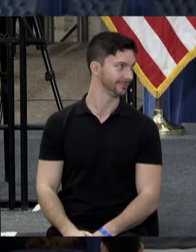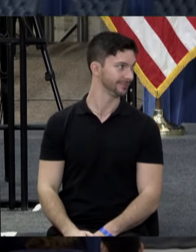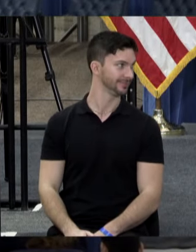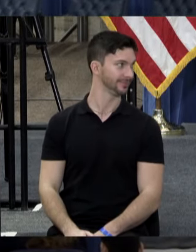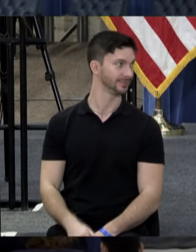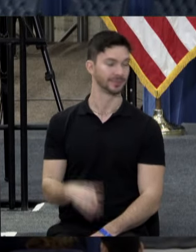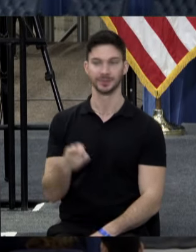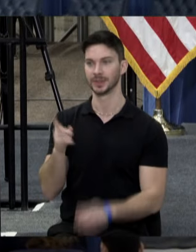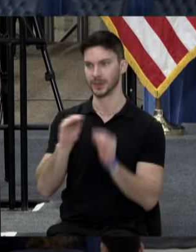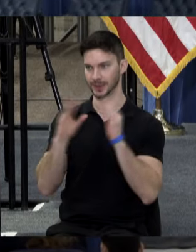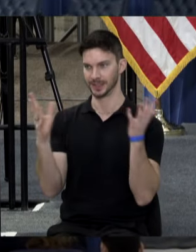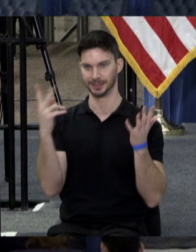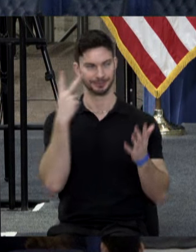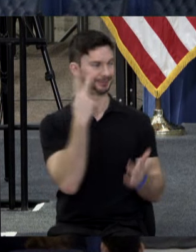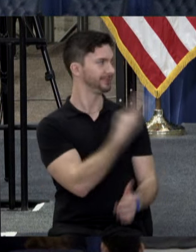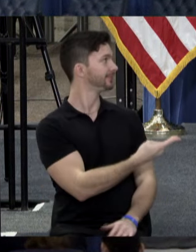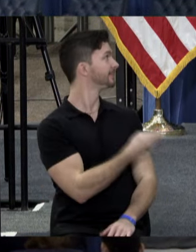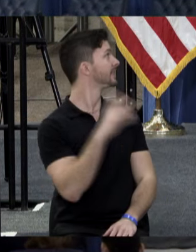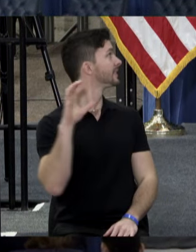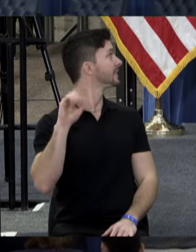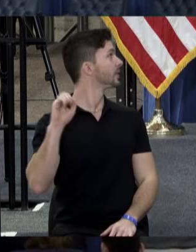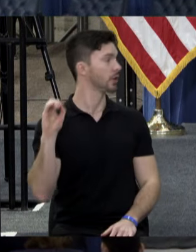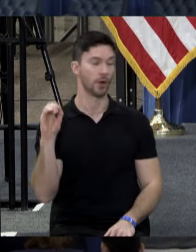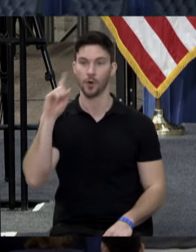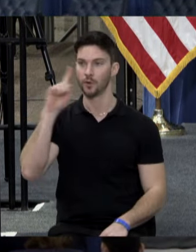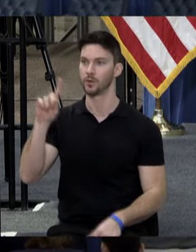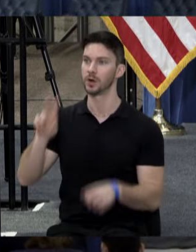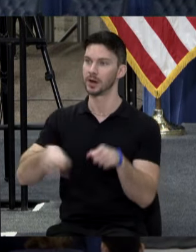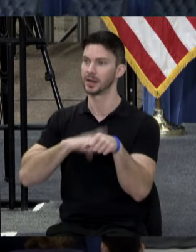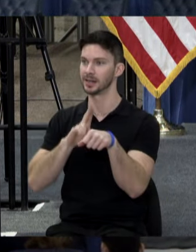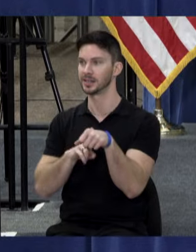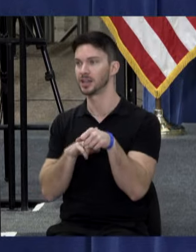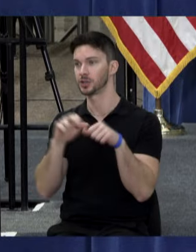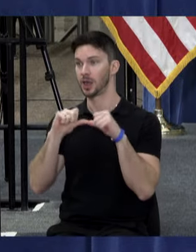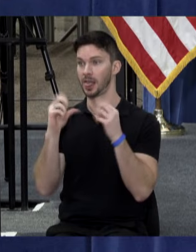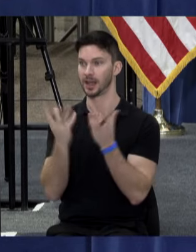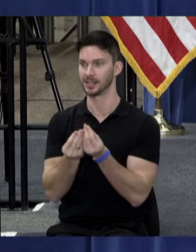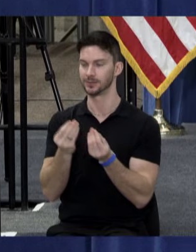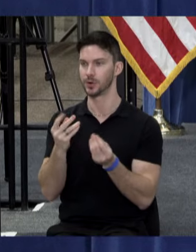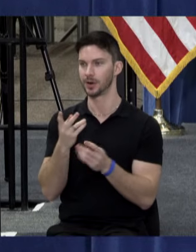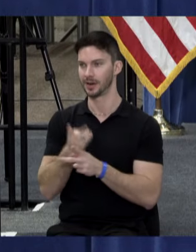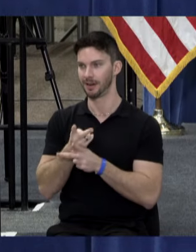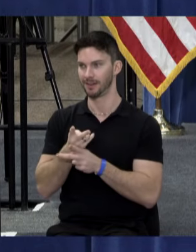Alliance for Caregiving. Jason's organization and under his leadership, he's got his finger